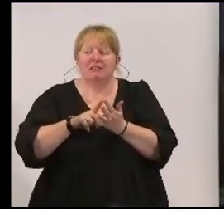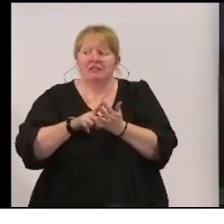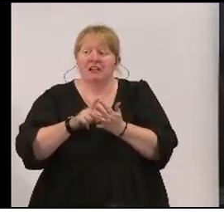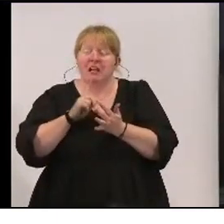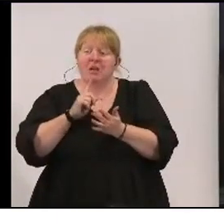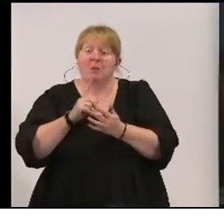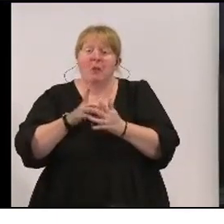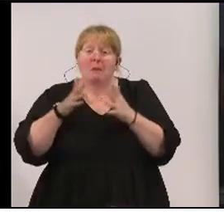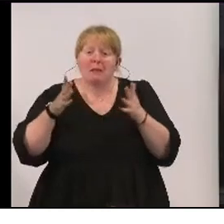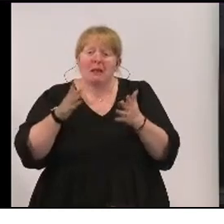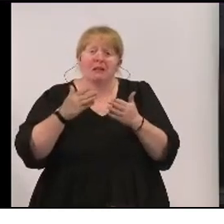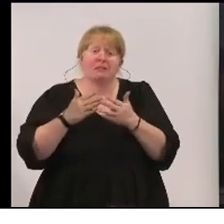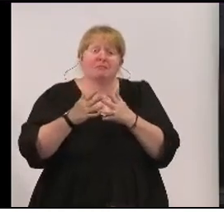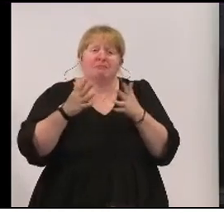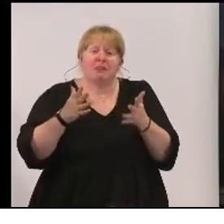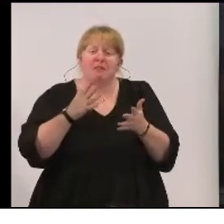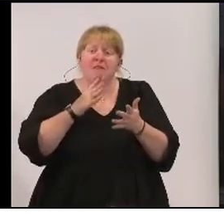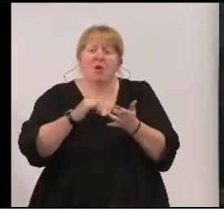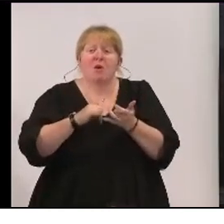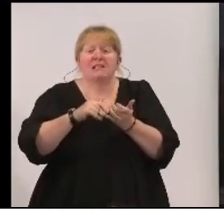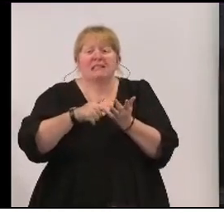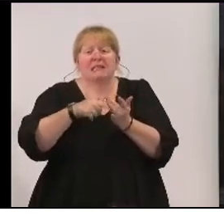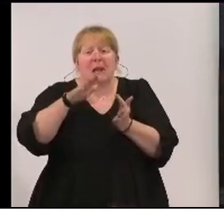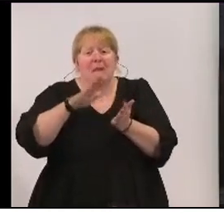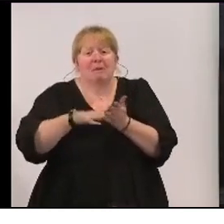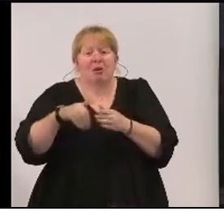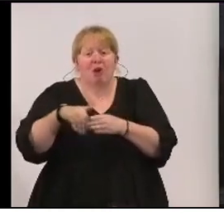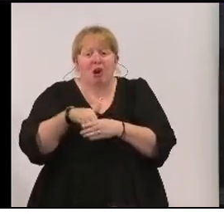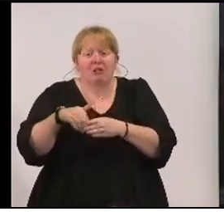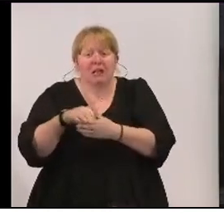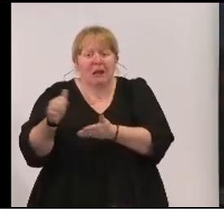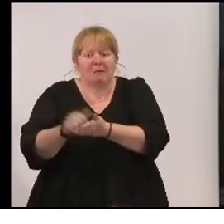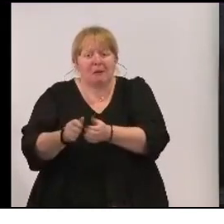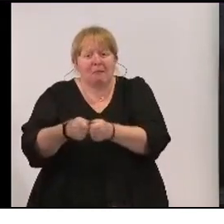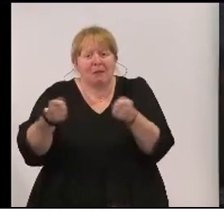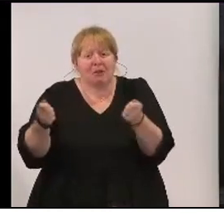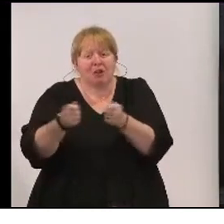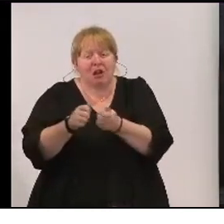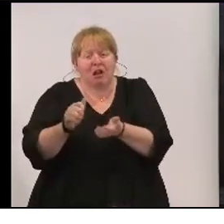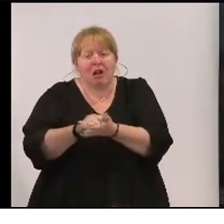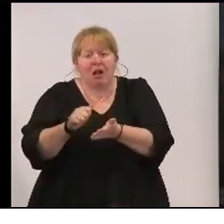trusted publisher of STEM content in the world and I get to work in accessibility